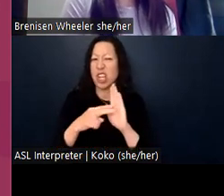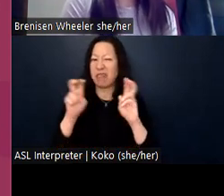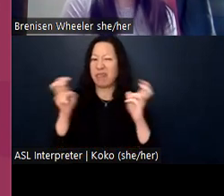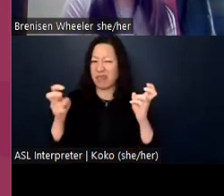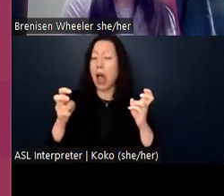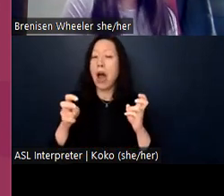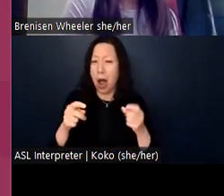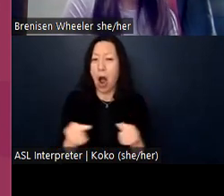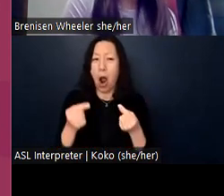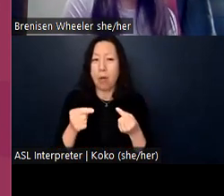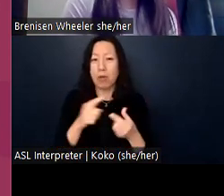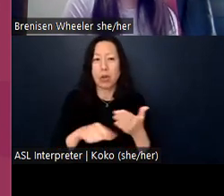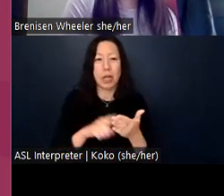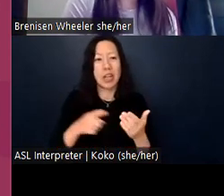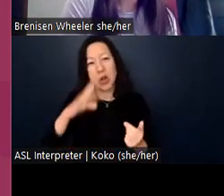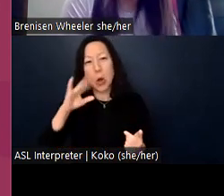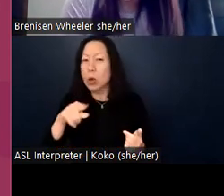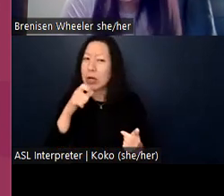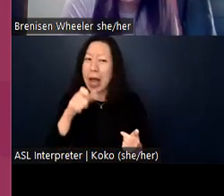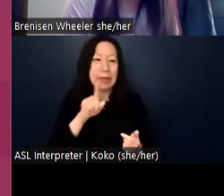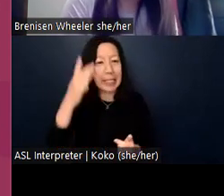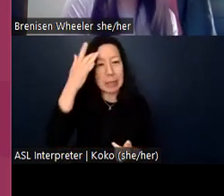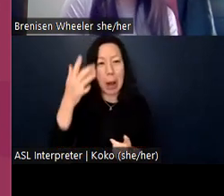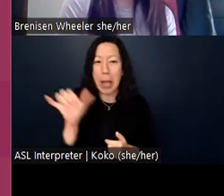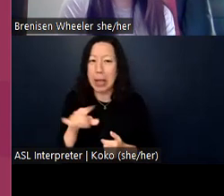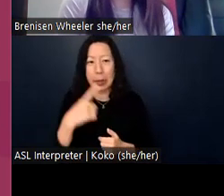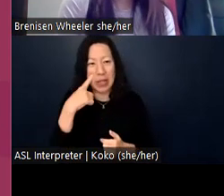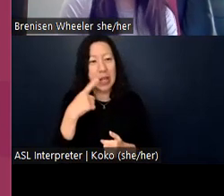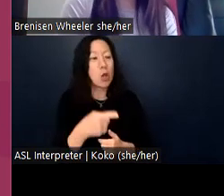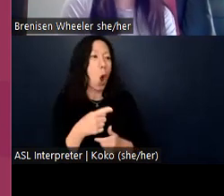12:26:33 You talk so passionately about things you think You understand but it actually just